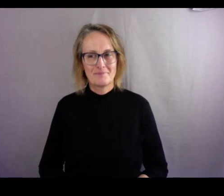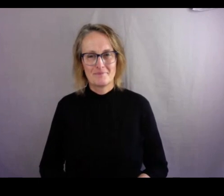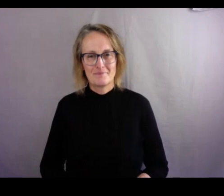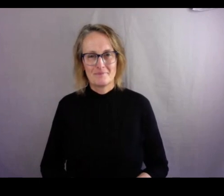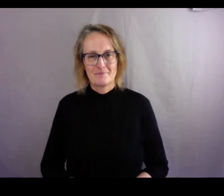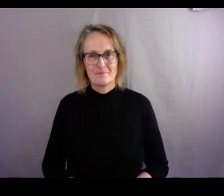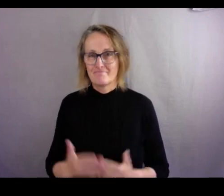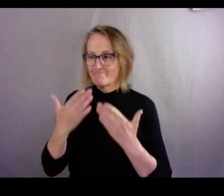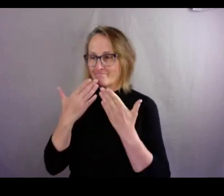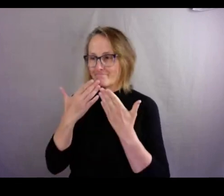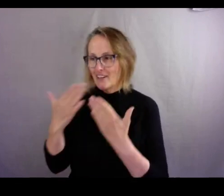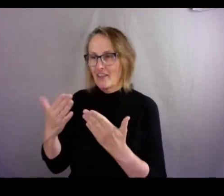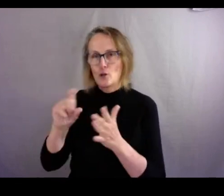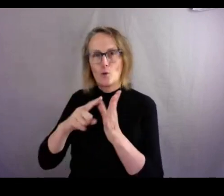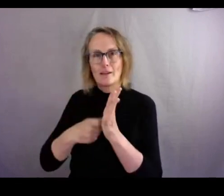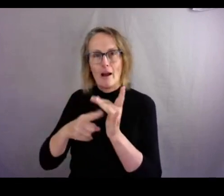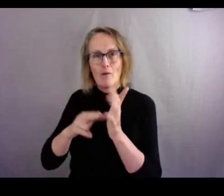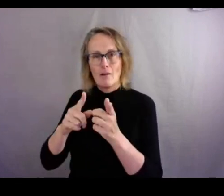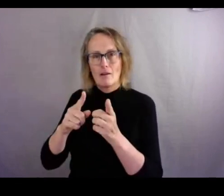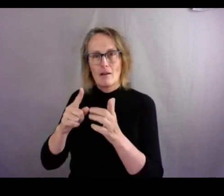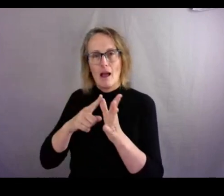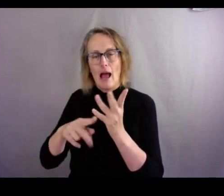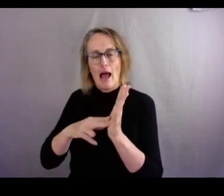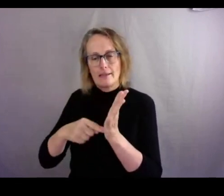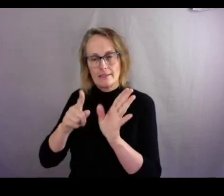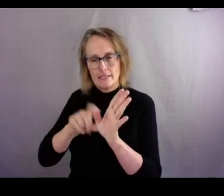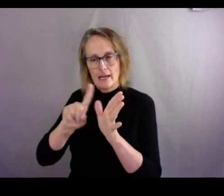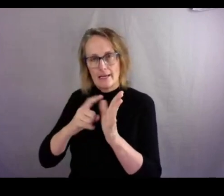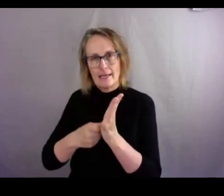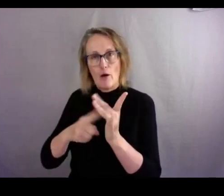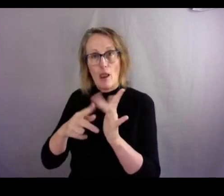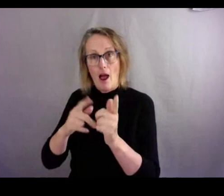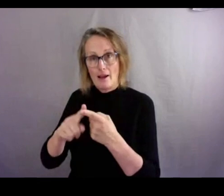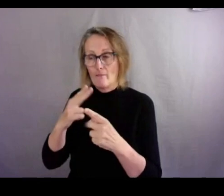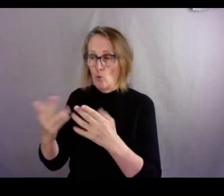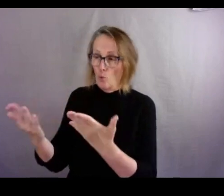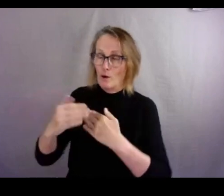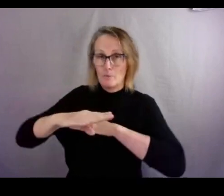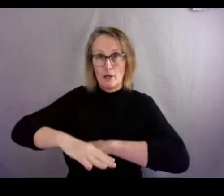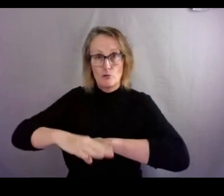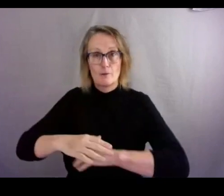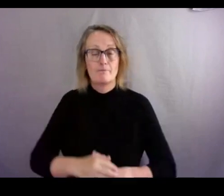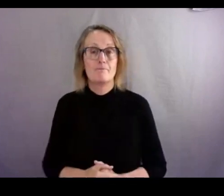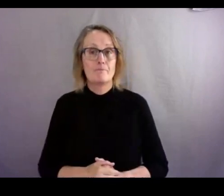Thank you, Aunty Caroline, for your generous welcome. I would now like to welcome Adam Lindsay to the stage,